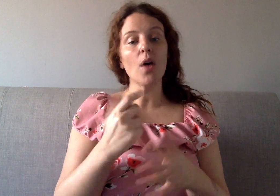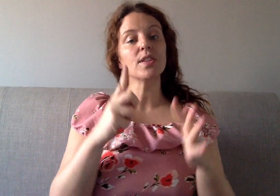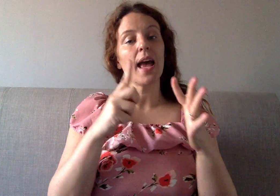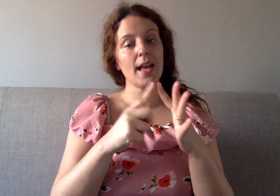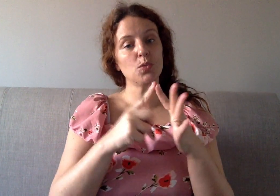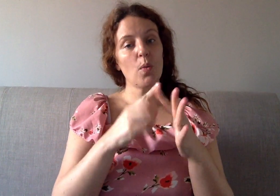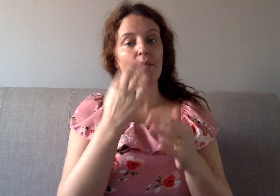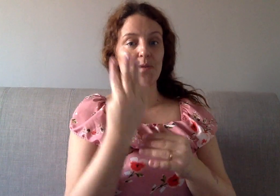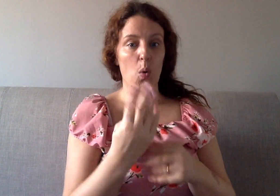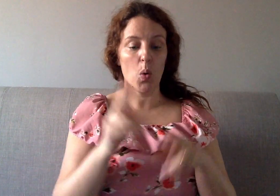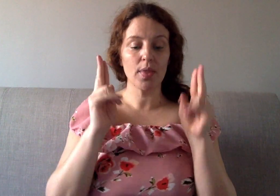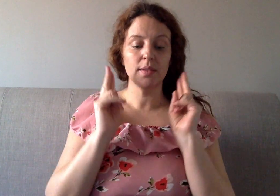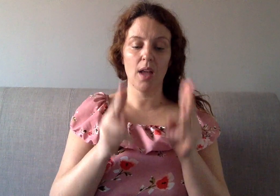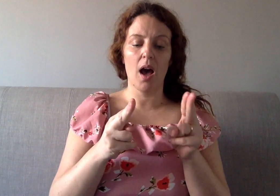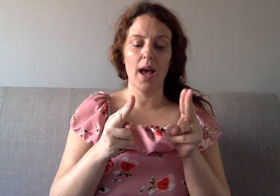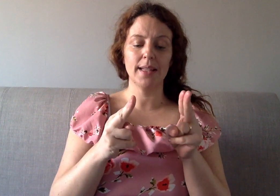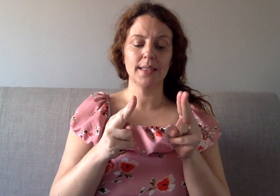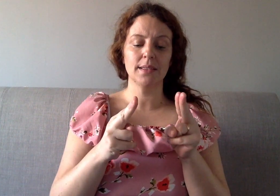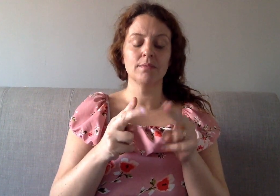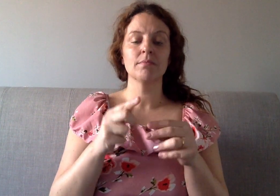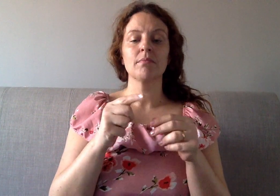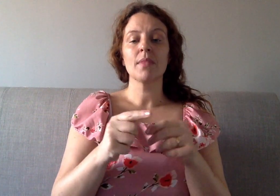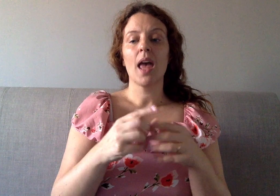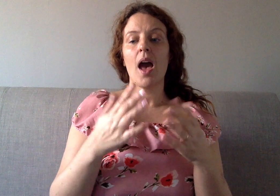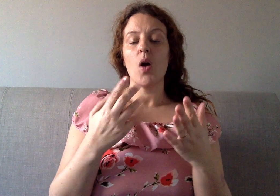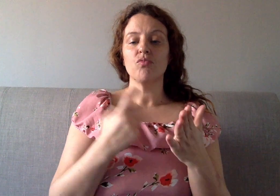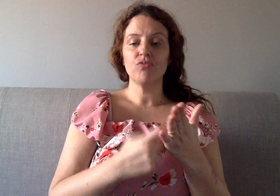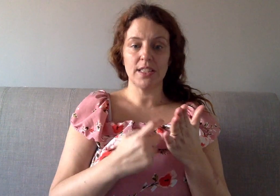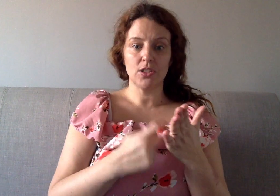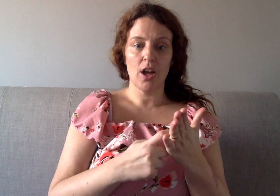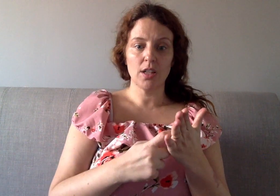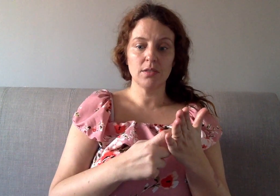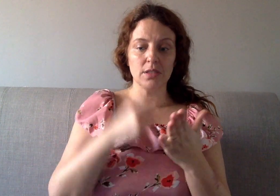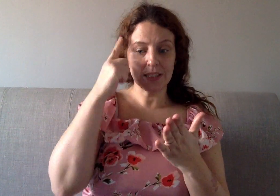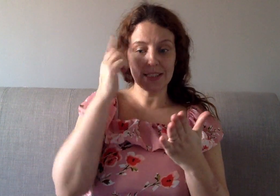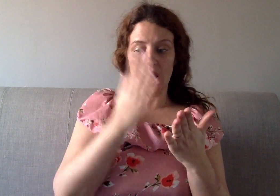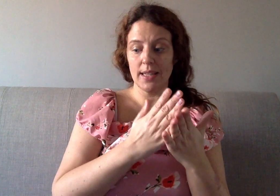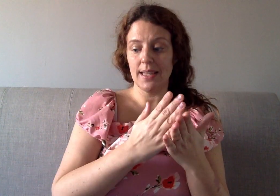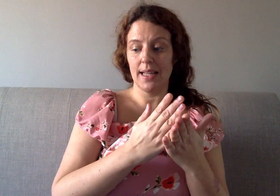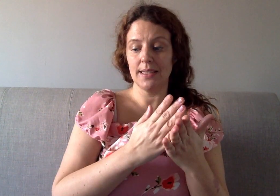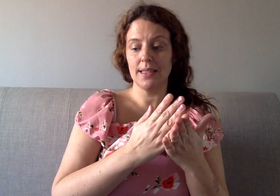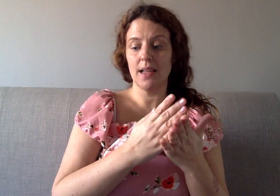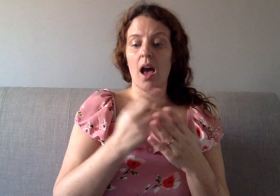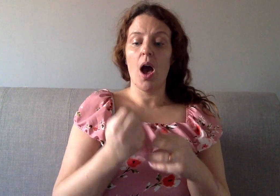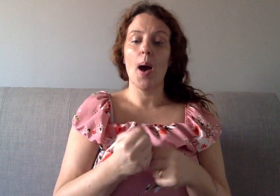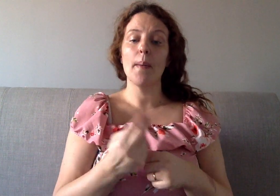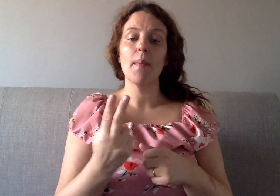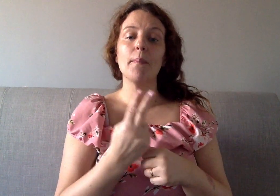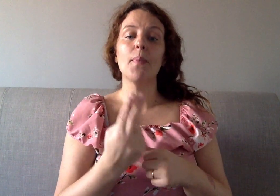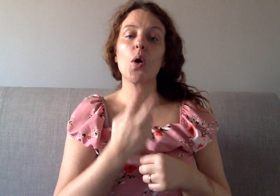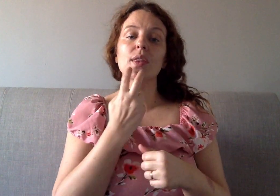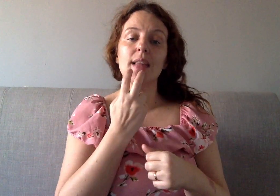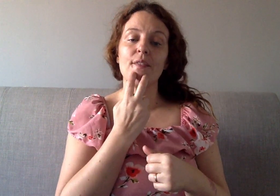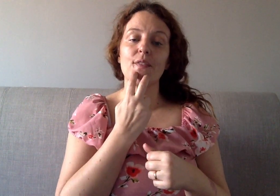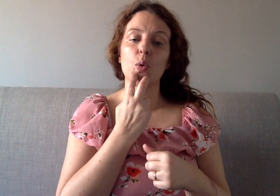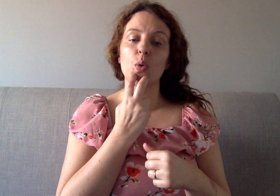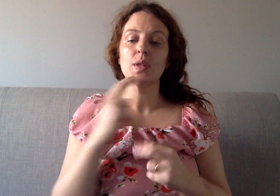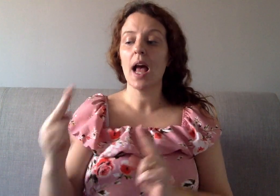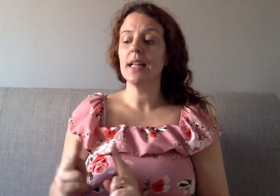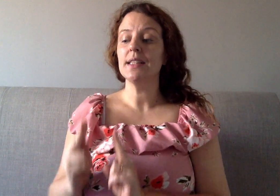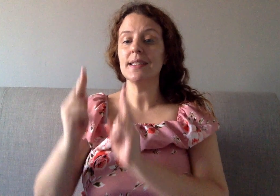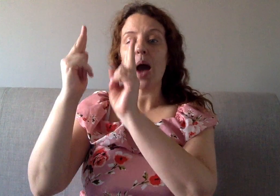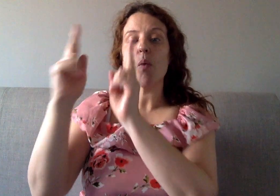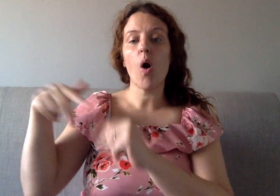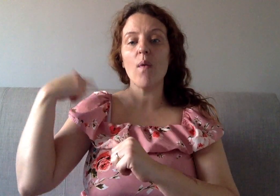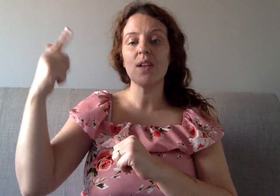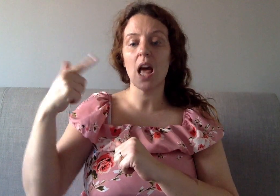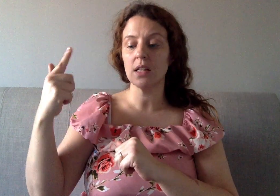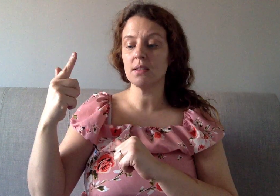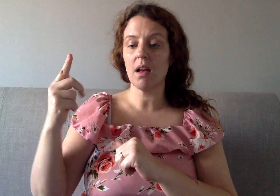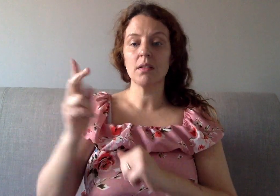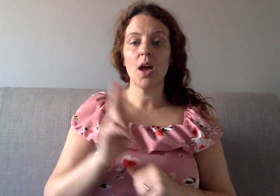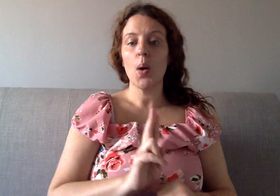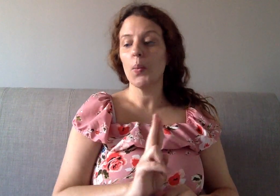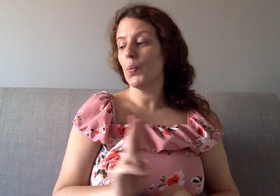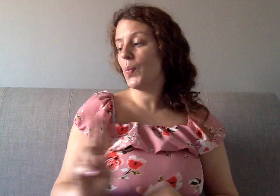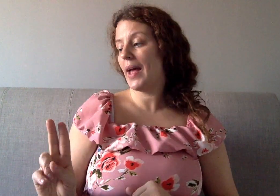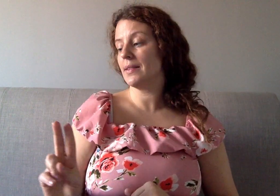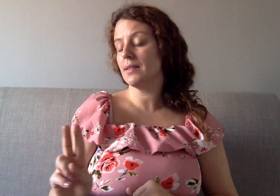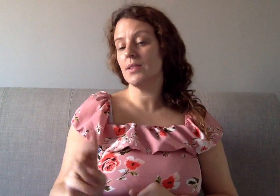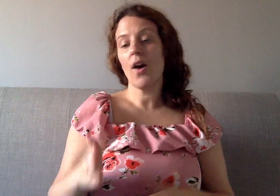After Edward 4th died Richard decided to send his two nephews to The Tower of London